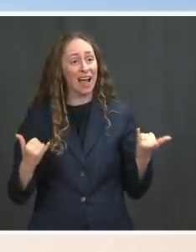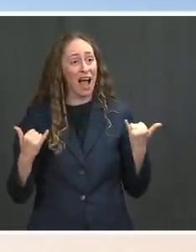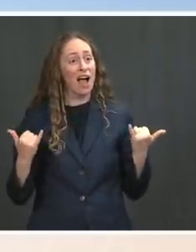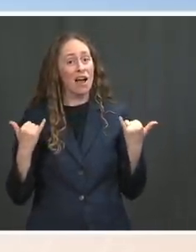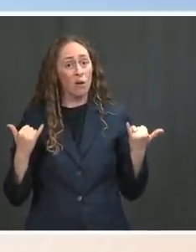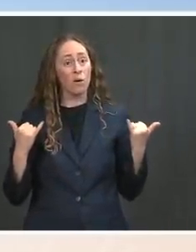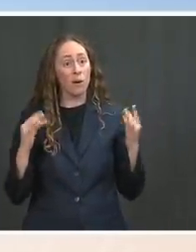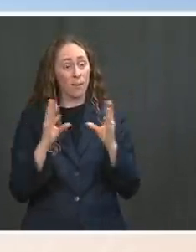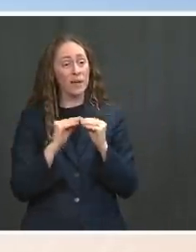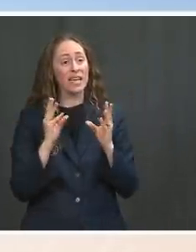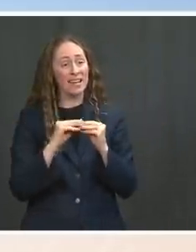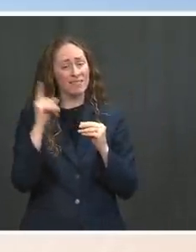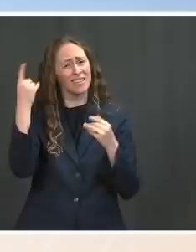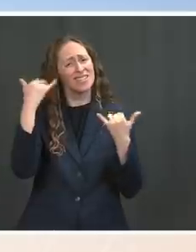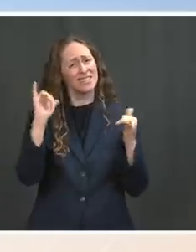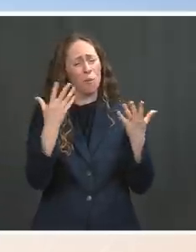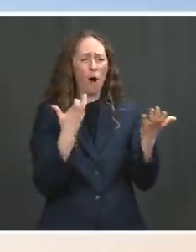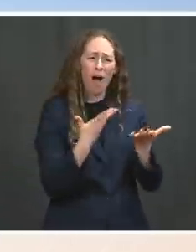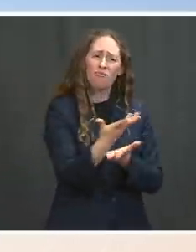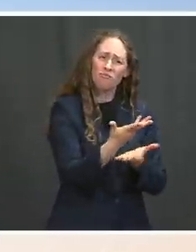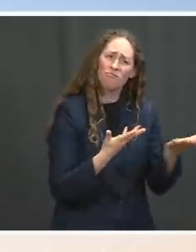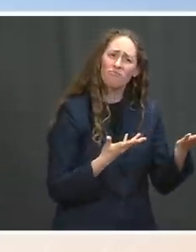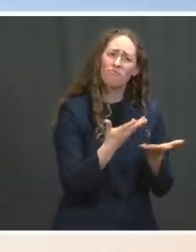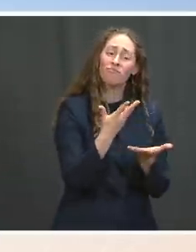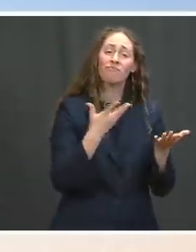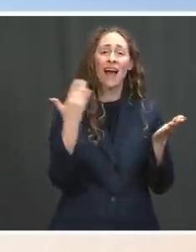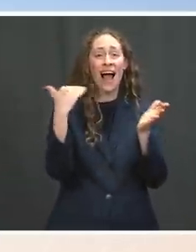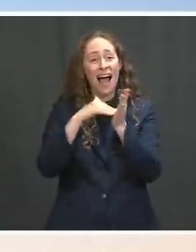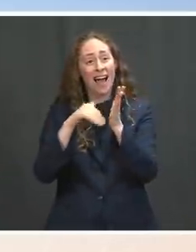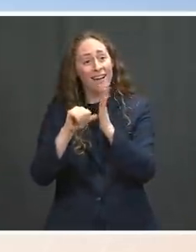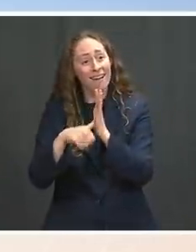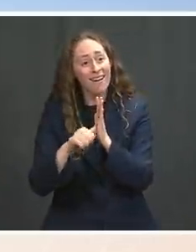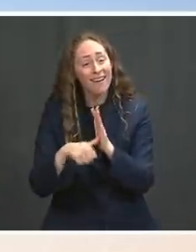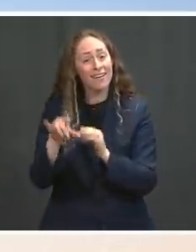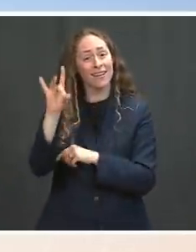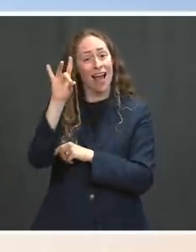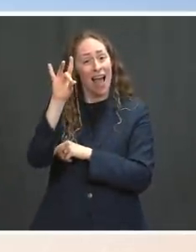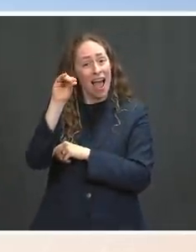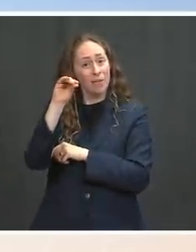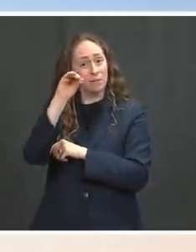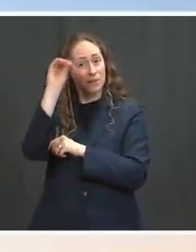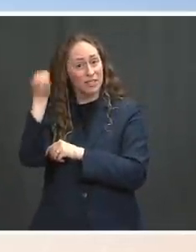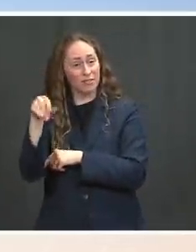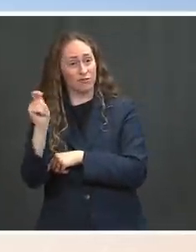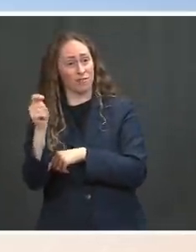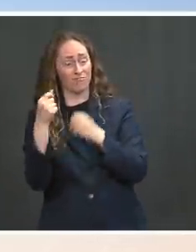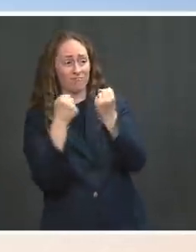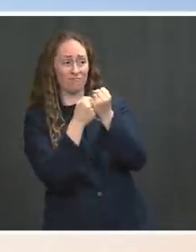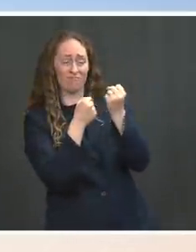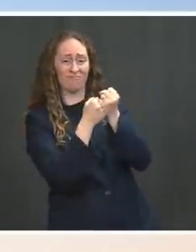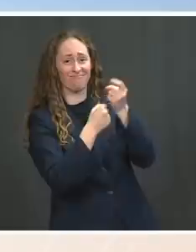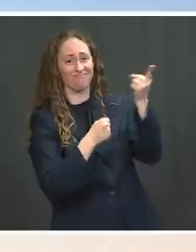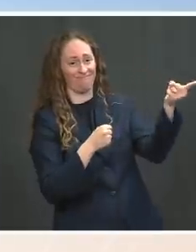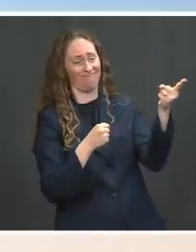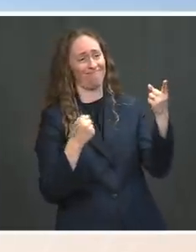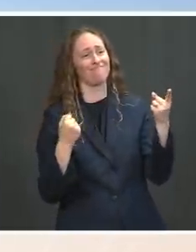on that piece -- but he doesn't find that particularly constructive. Clearly, the Republican Party has to work out who they are